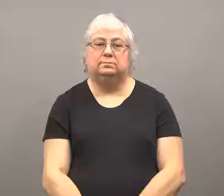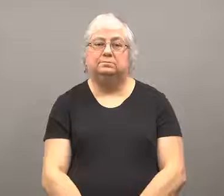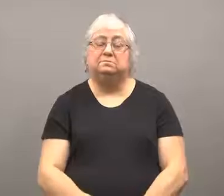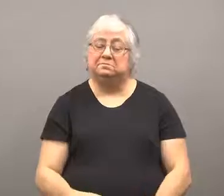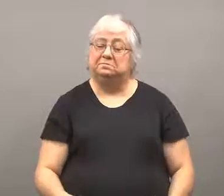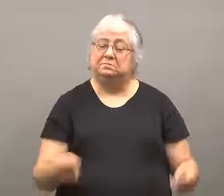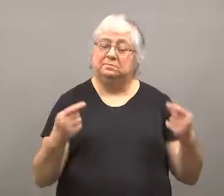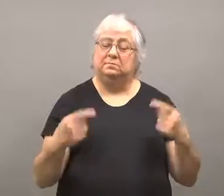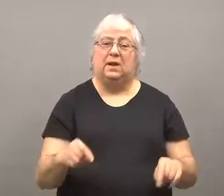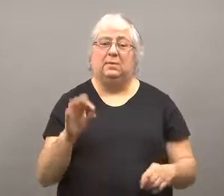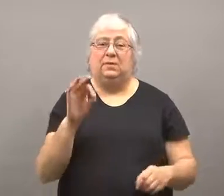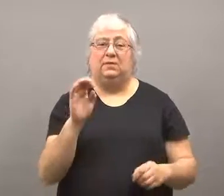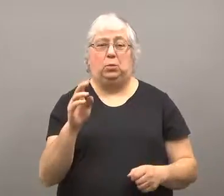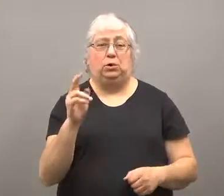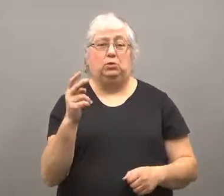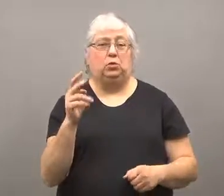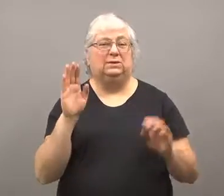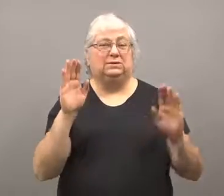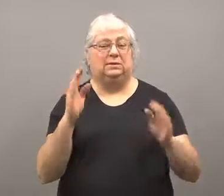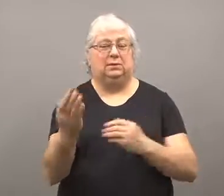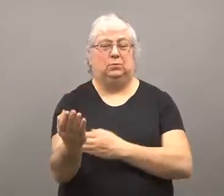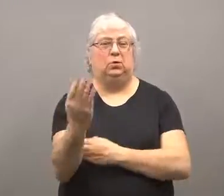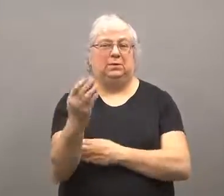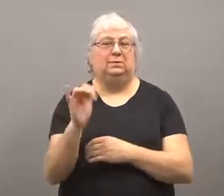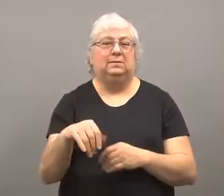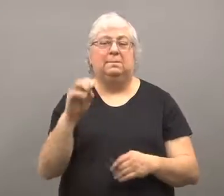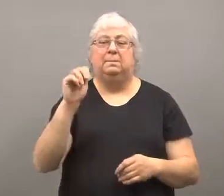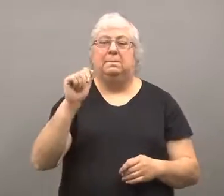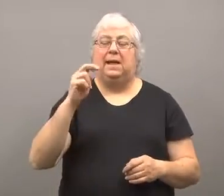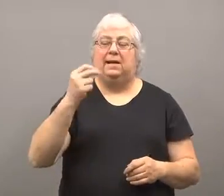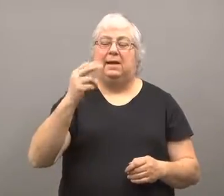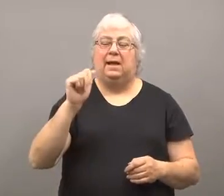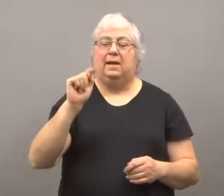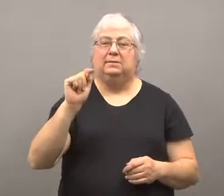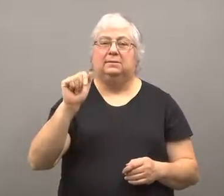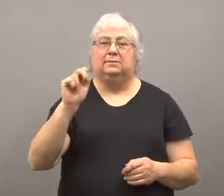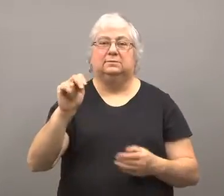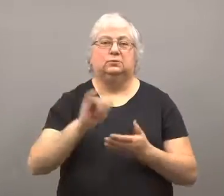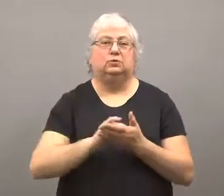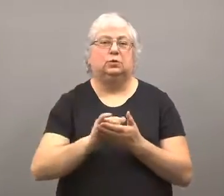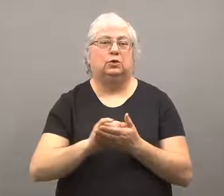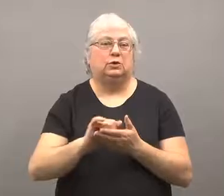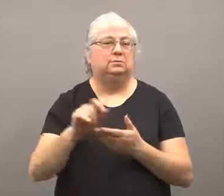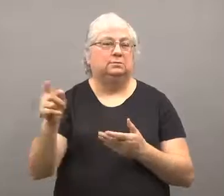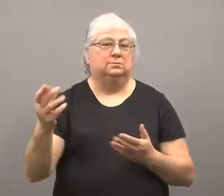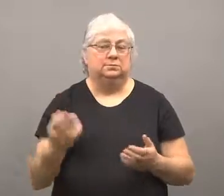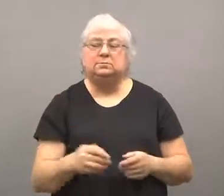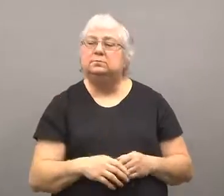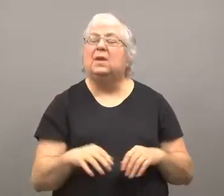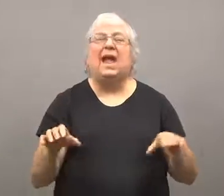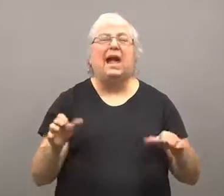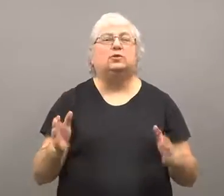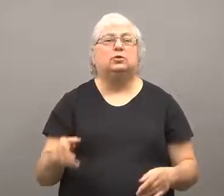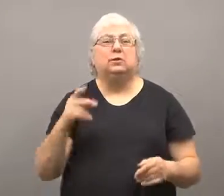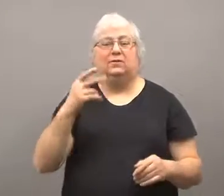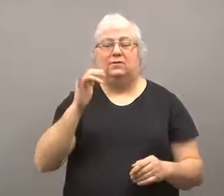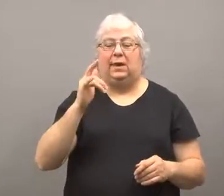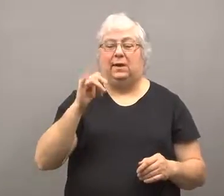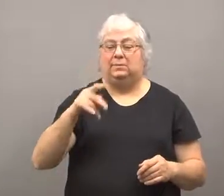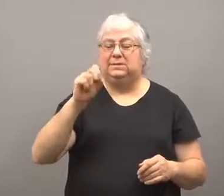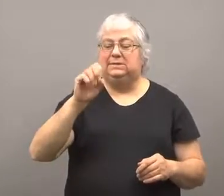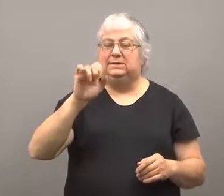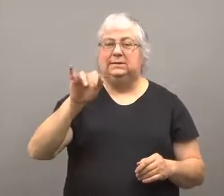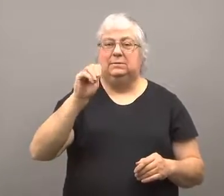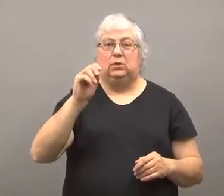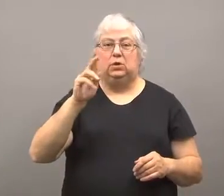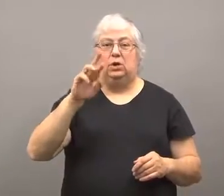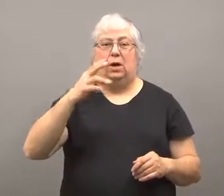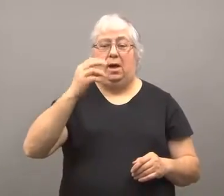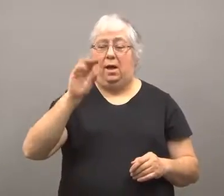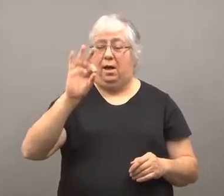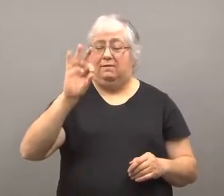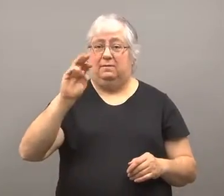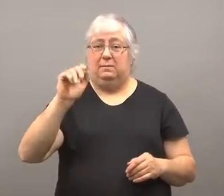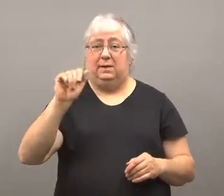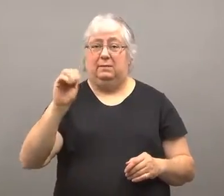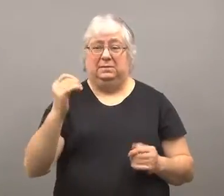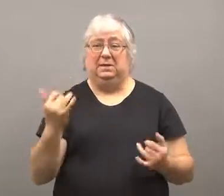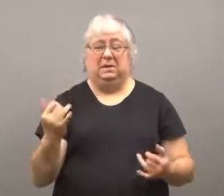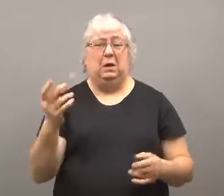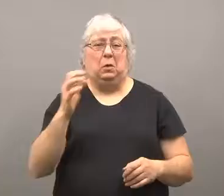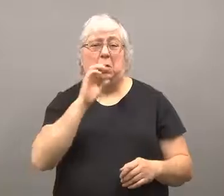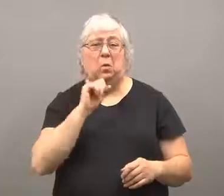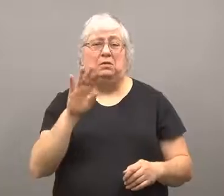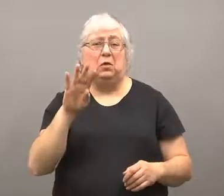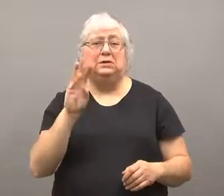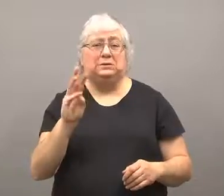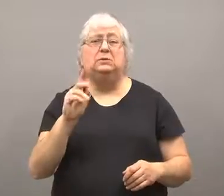This happened on Sunday morning, February 2, in Manhattan, New York.